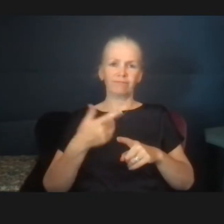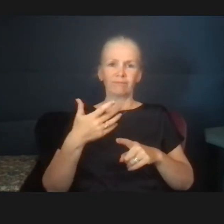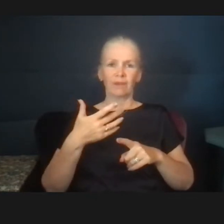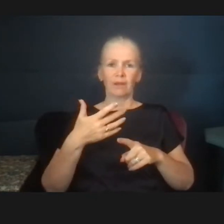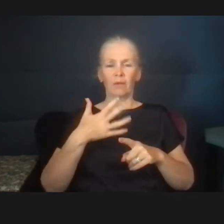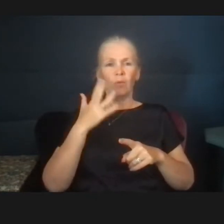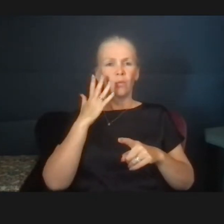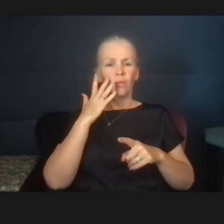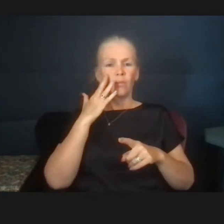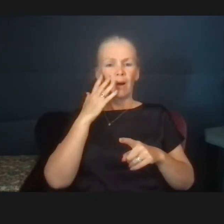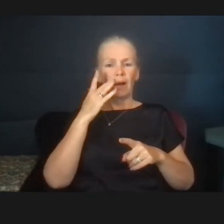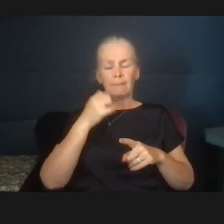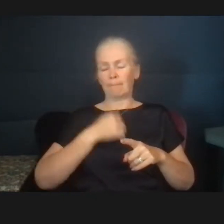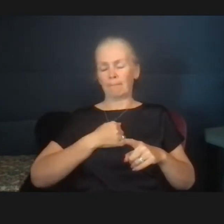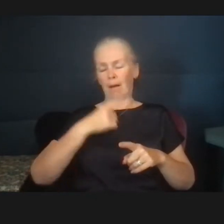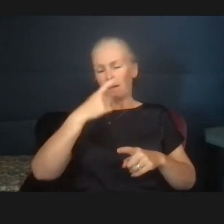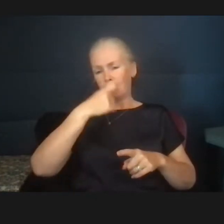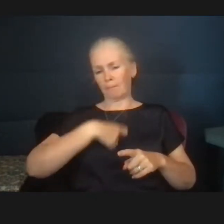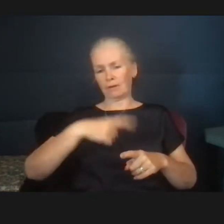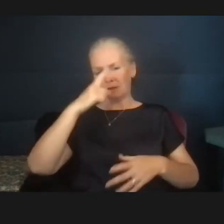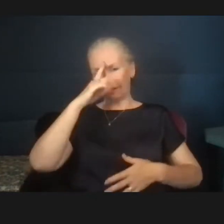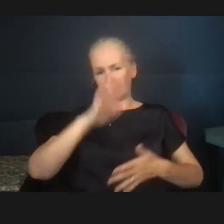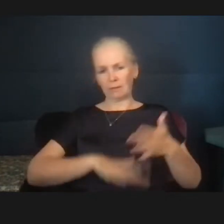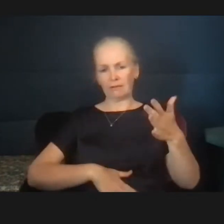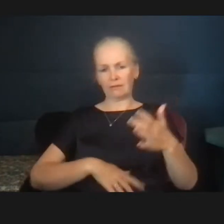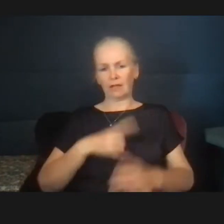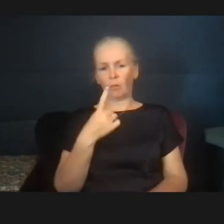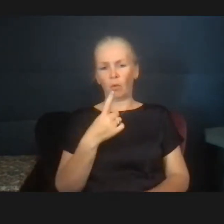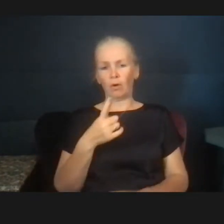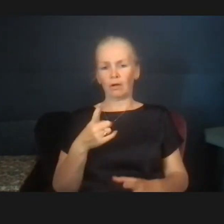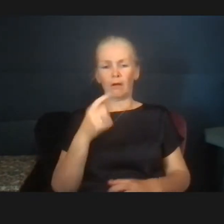my personal experience growing up I was only a sort of one of a handful of black students